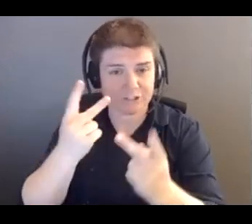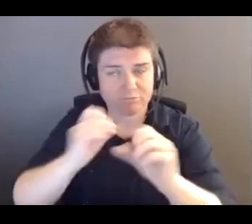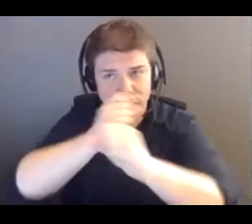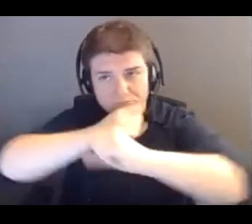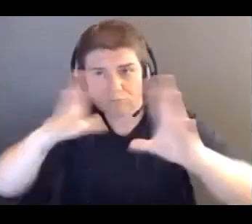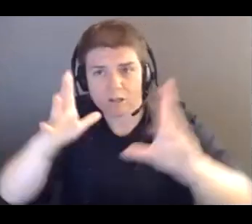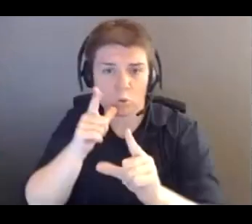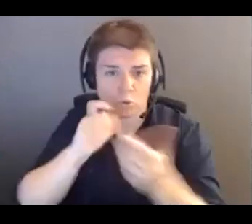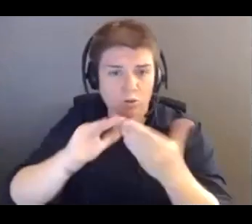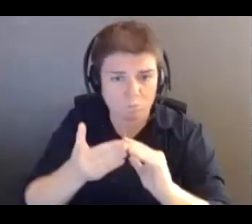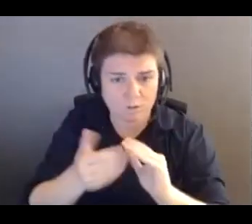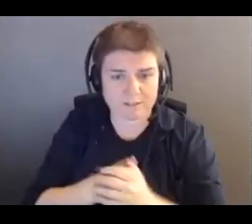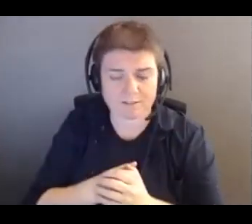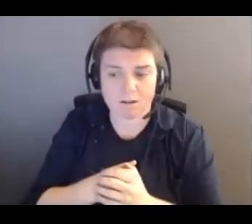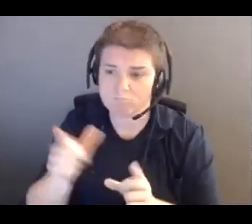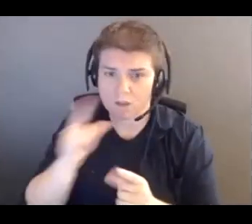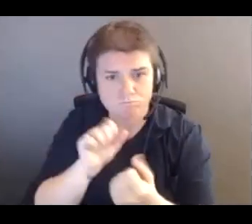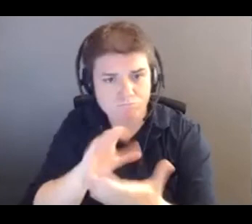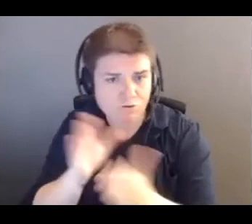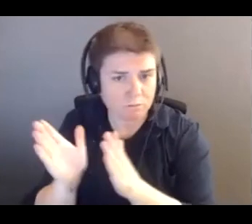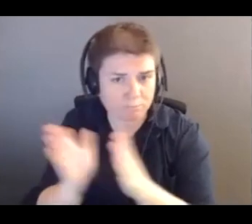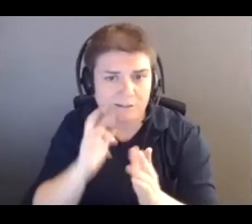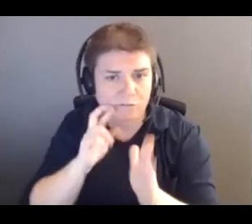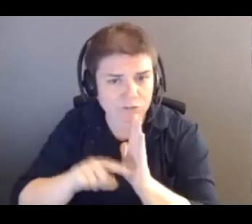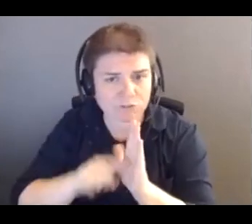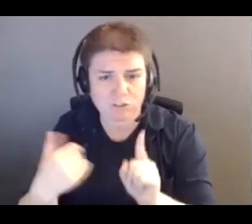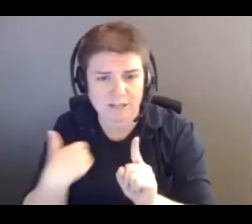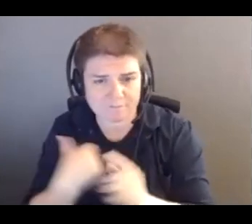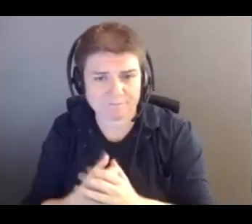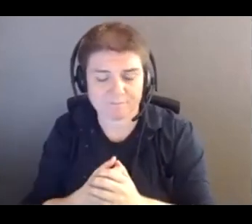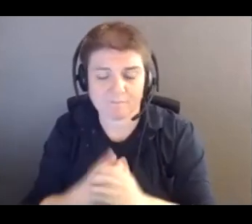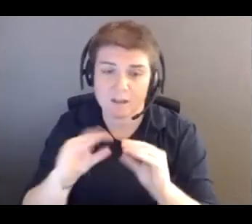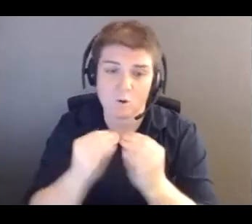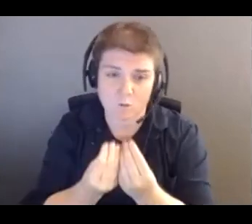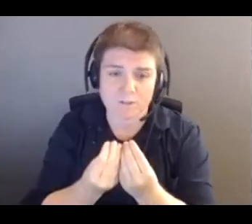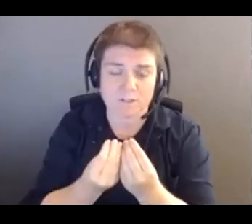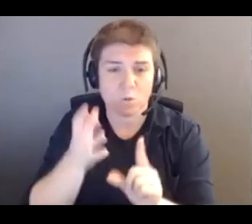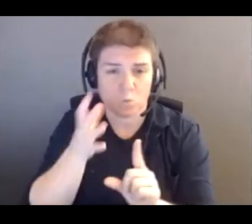their planning and research responsibly. This organization is more likely to end up with an exceptional score.